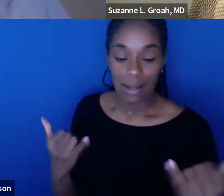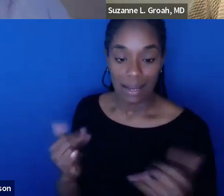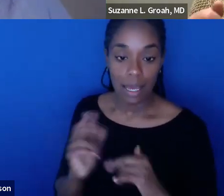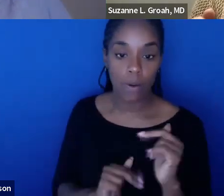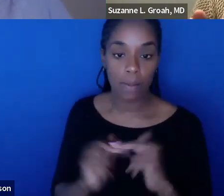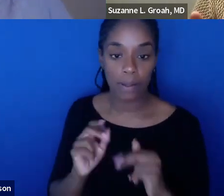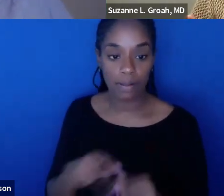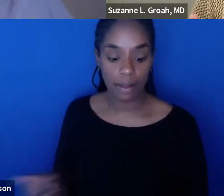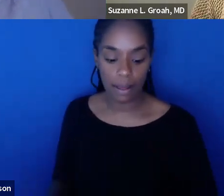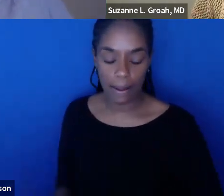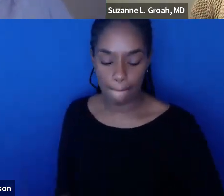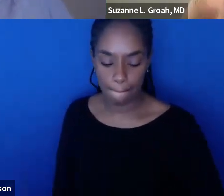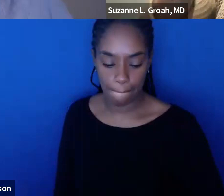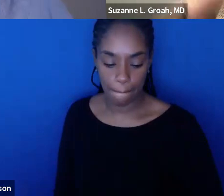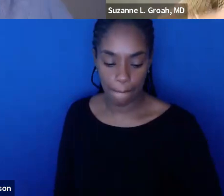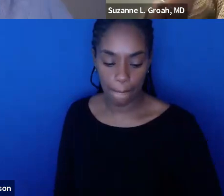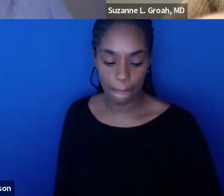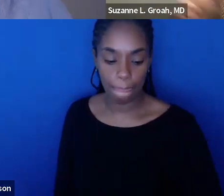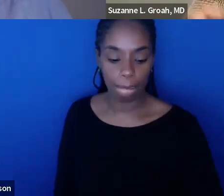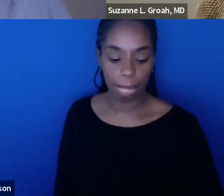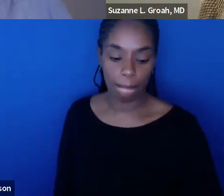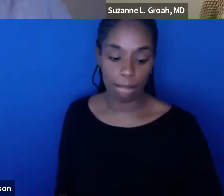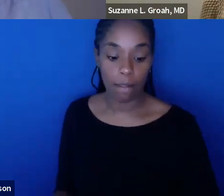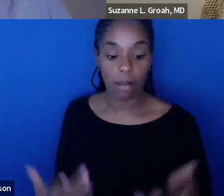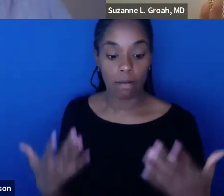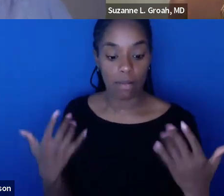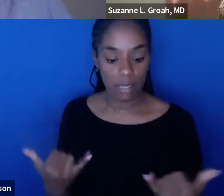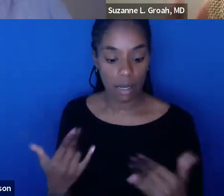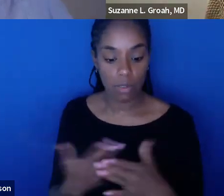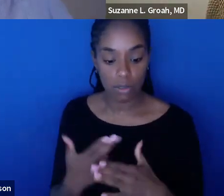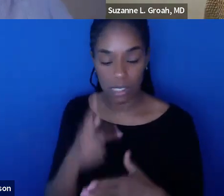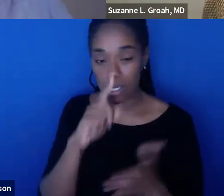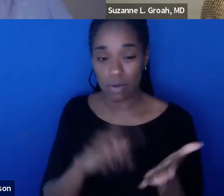We have it kind of right now, and we use it in our research and papers, but like paper format rather.